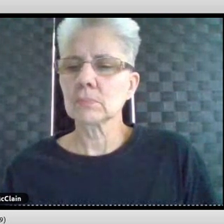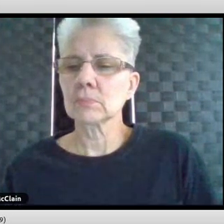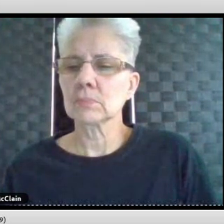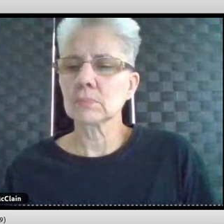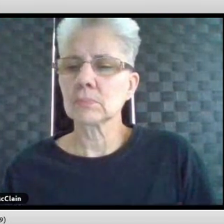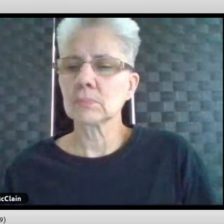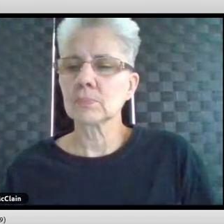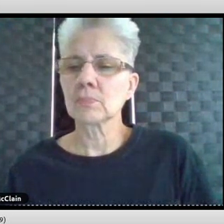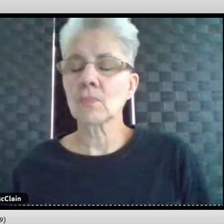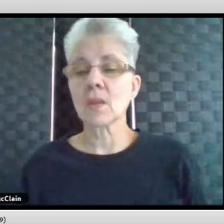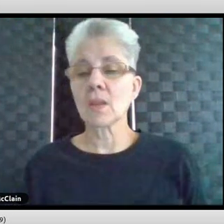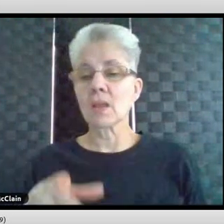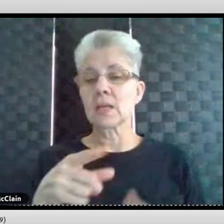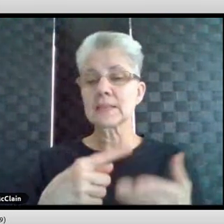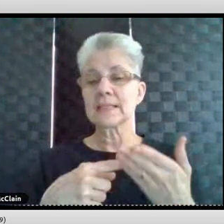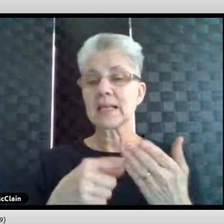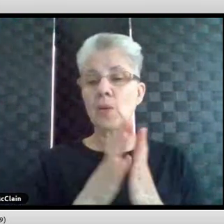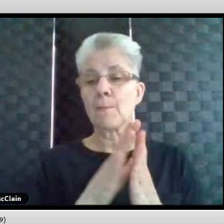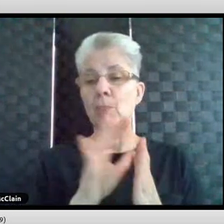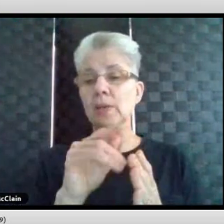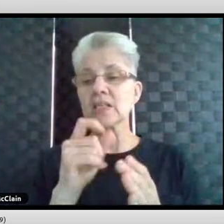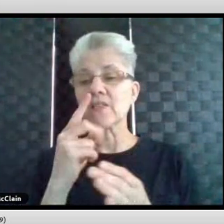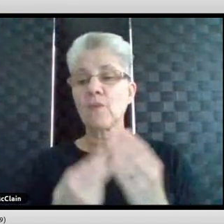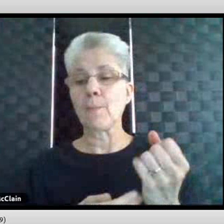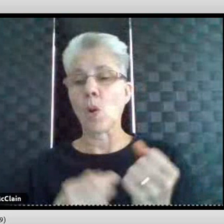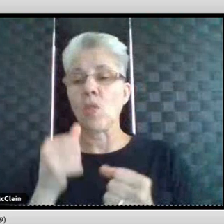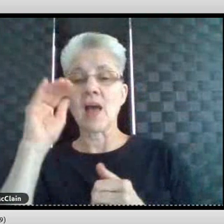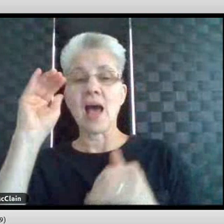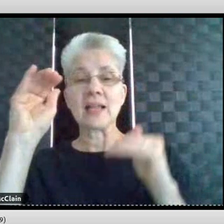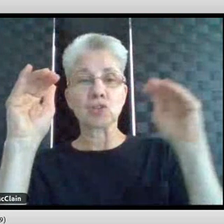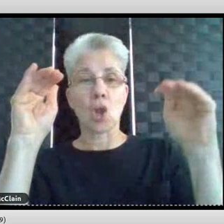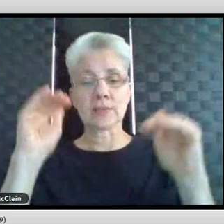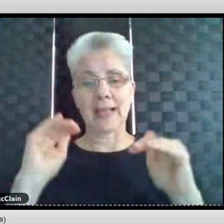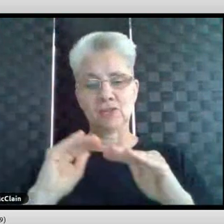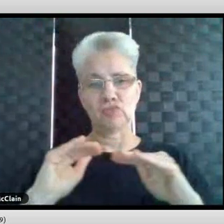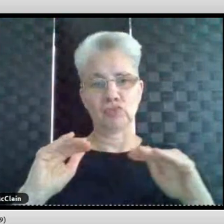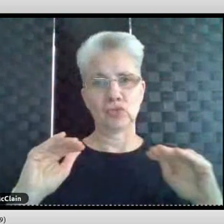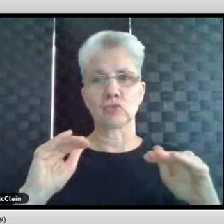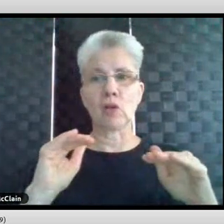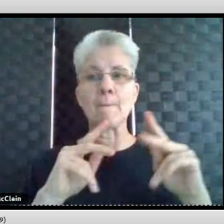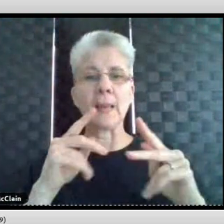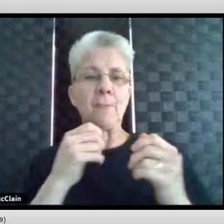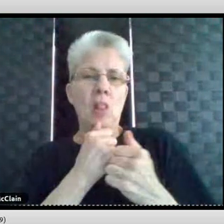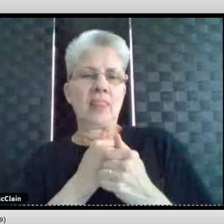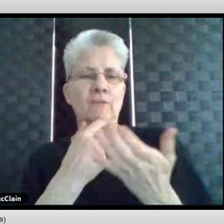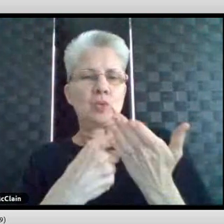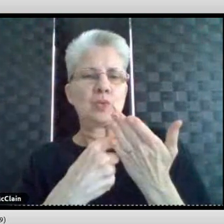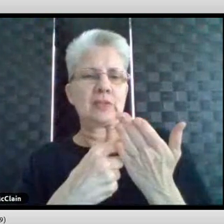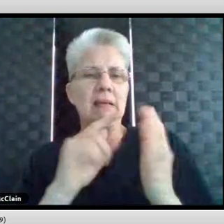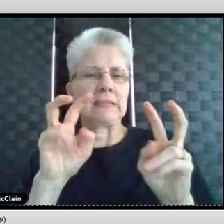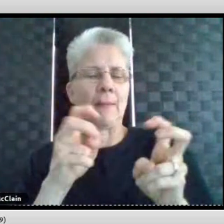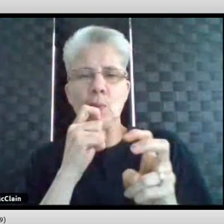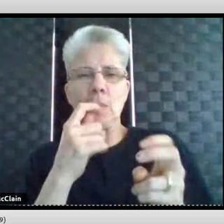Jan said, "Discussion book kit for both adults and children." You know, people love to discuss topics, but nobody wants to take the lead